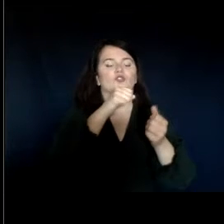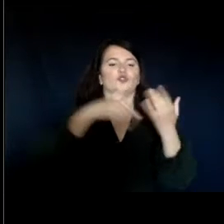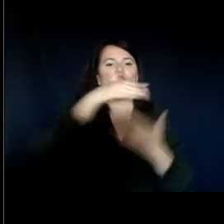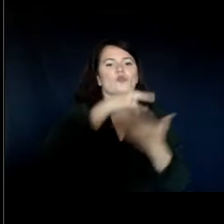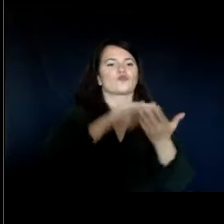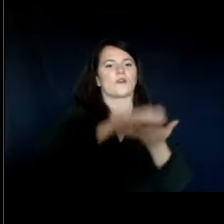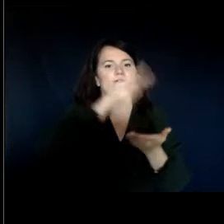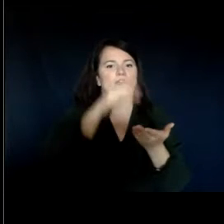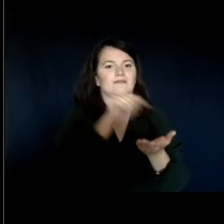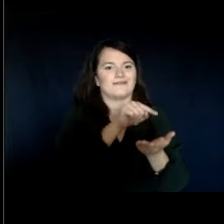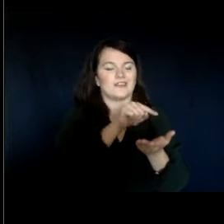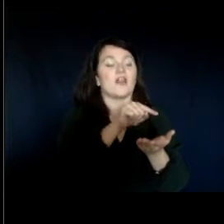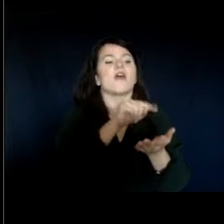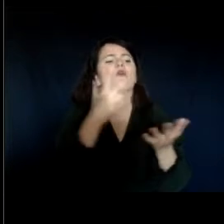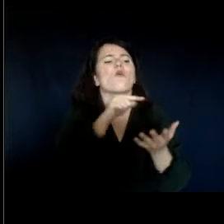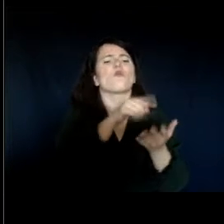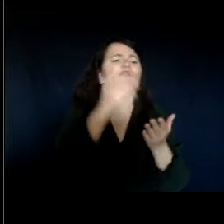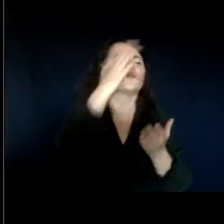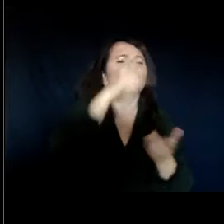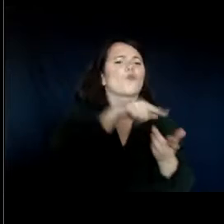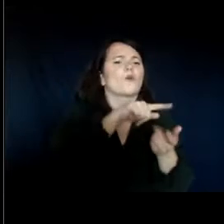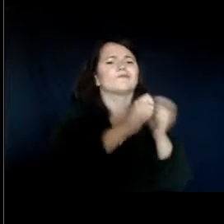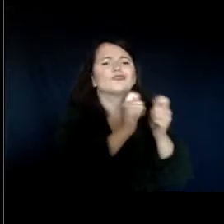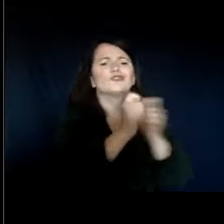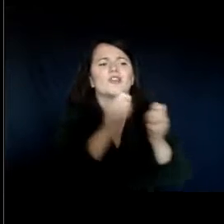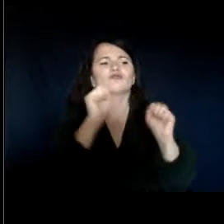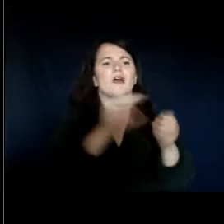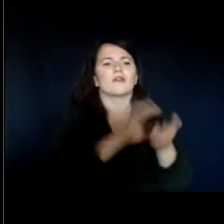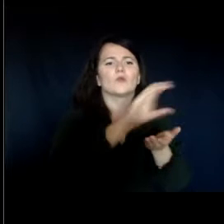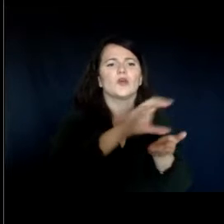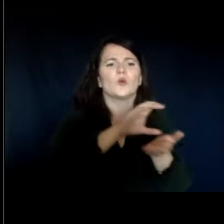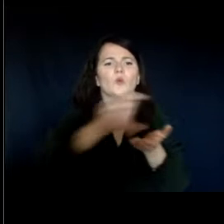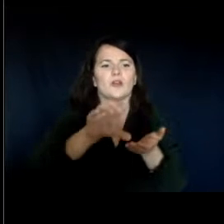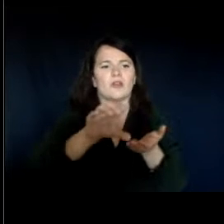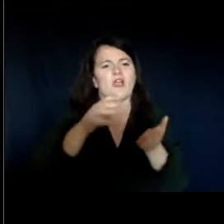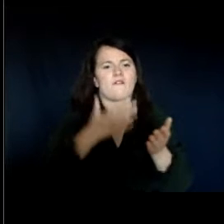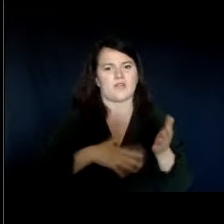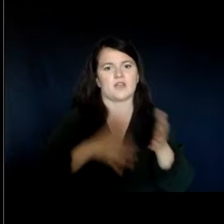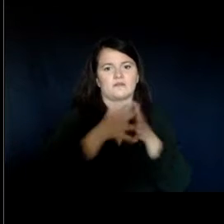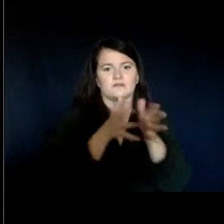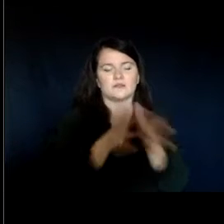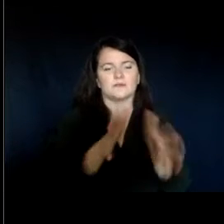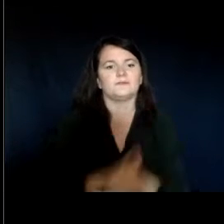So, starting from the FEAD regulation.